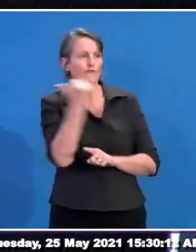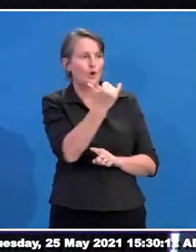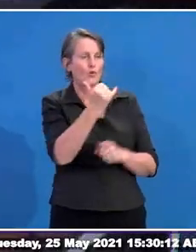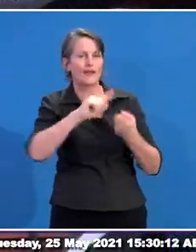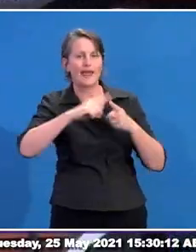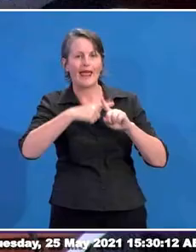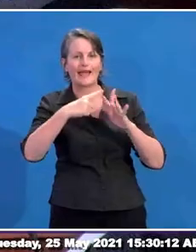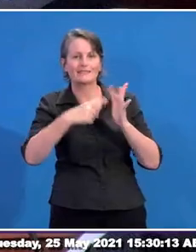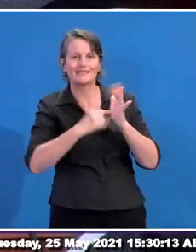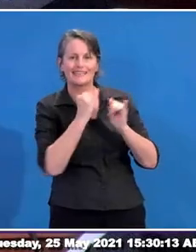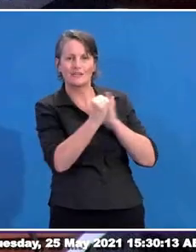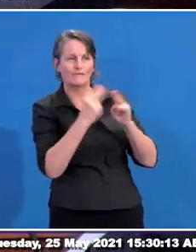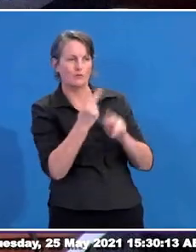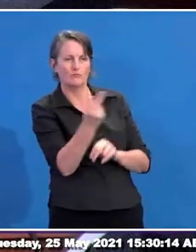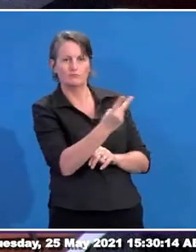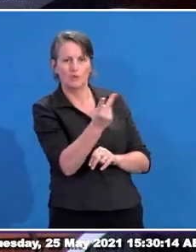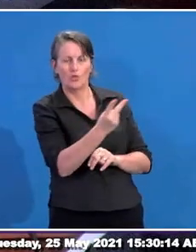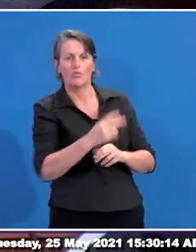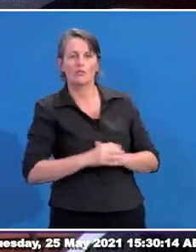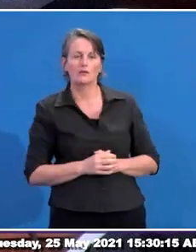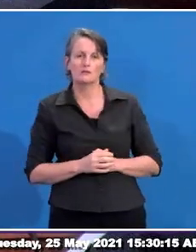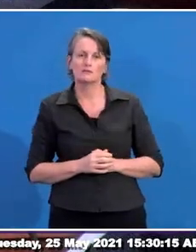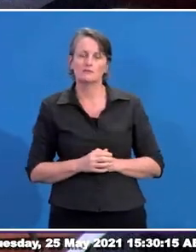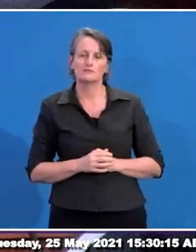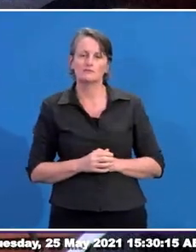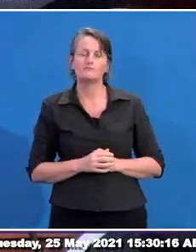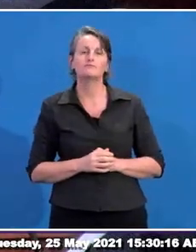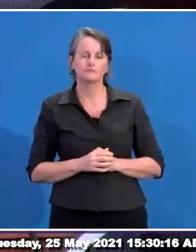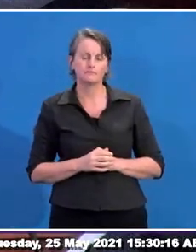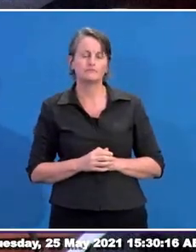Then the second report that you prepared on the same